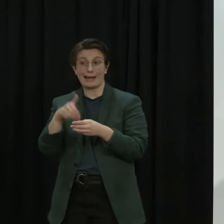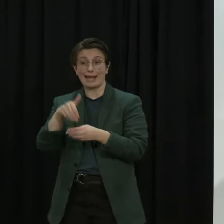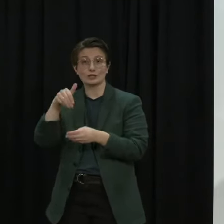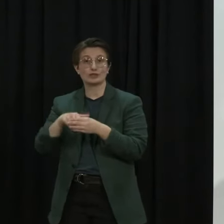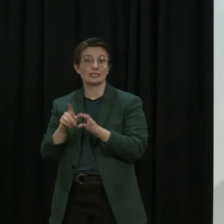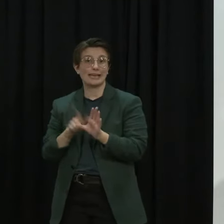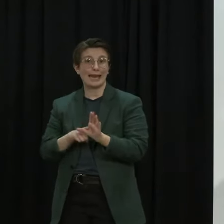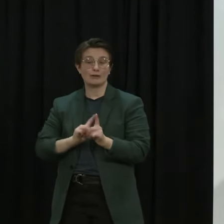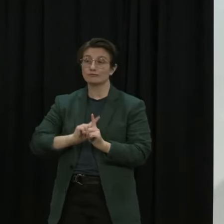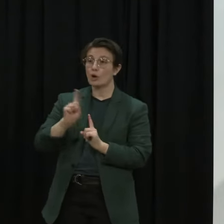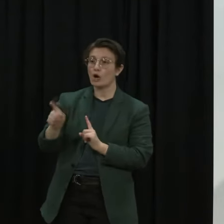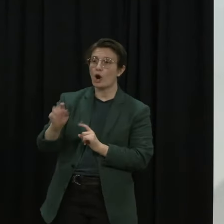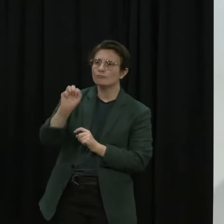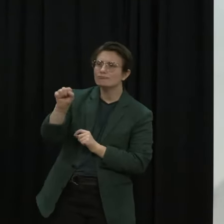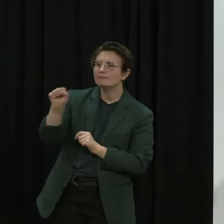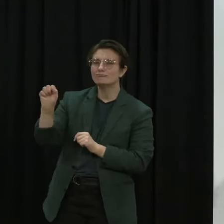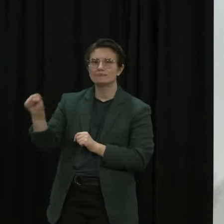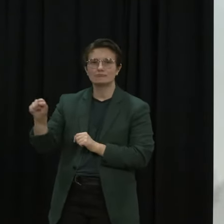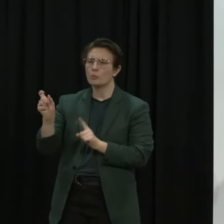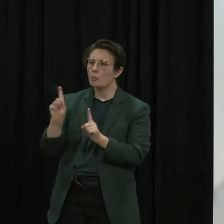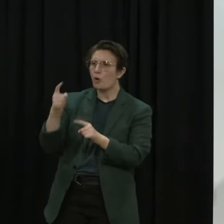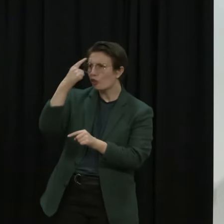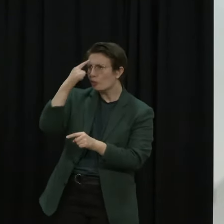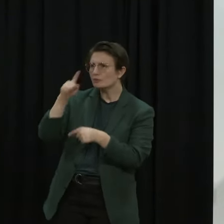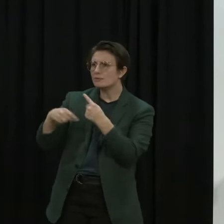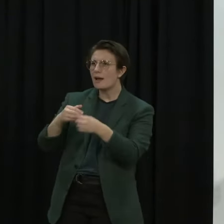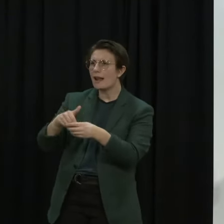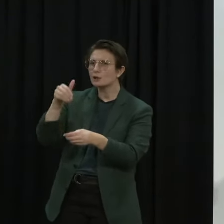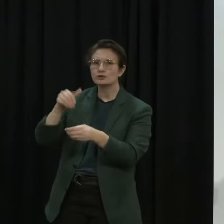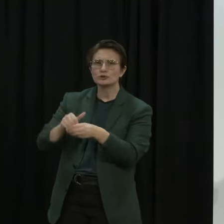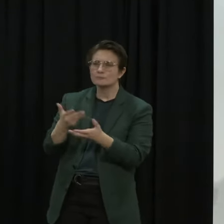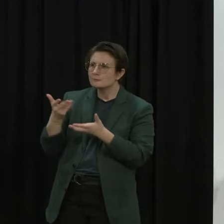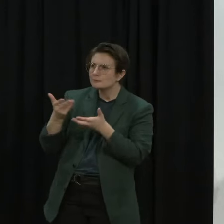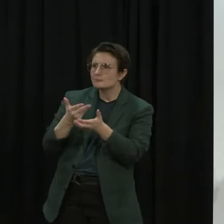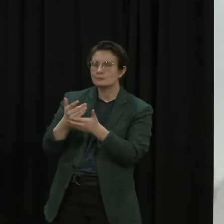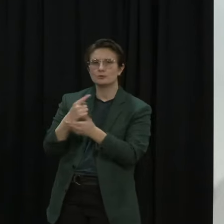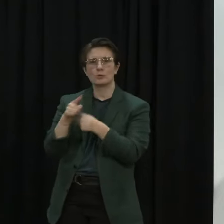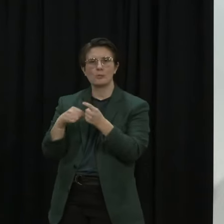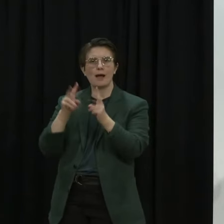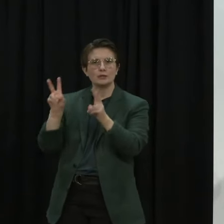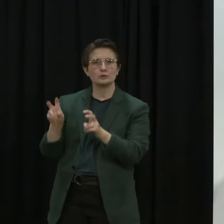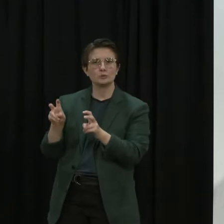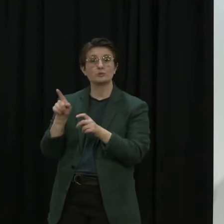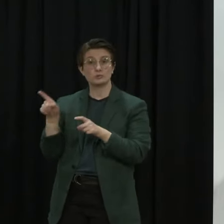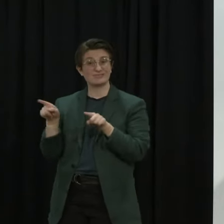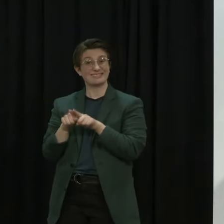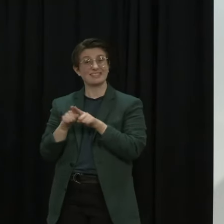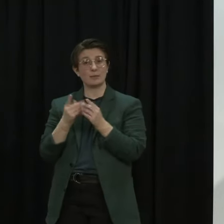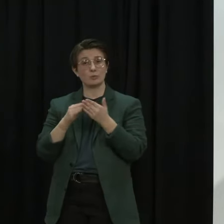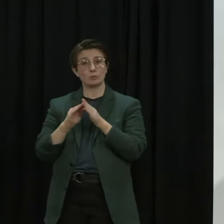available to see an uptick in vaccination rates and user networks, the existing tools available. Political parties do this at election times, we target groups who may not get to the